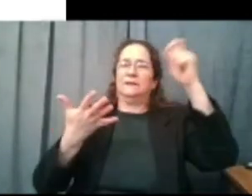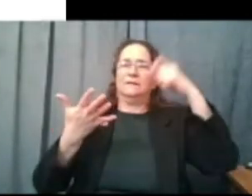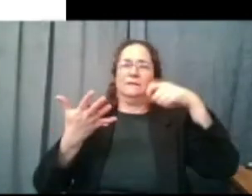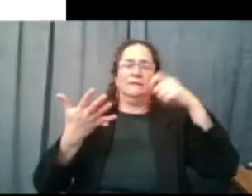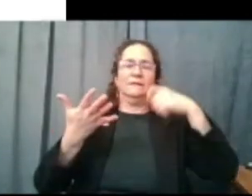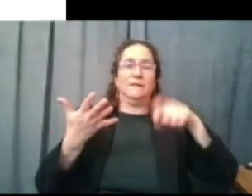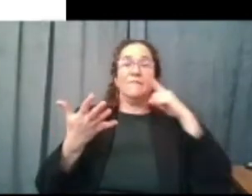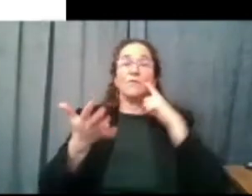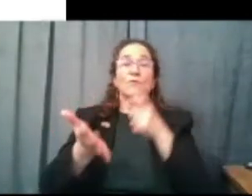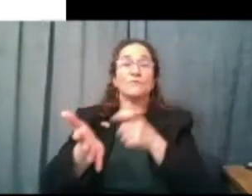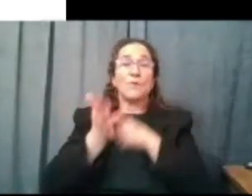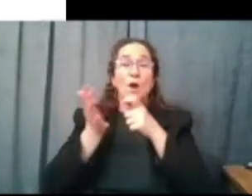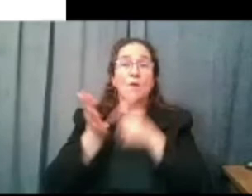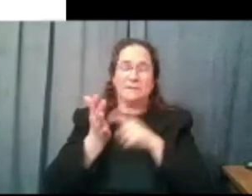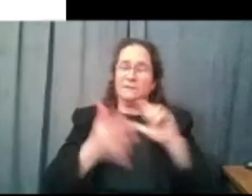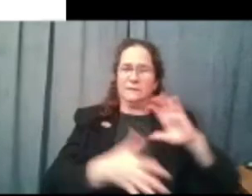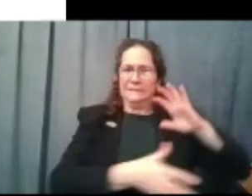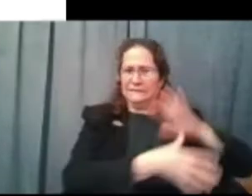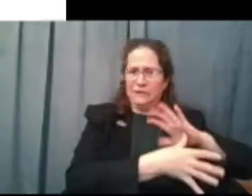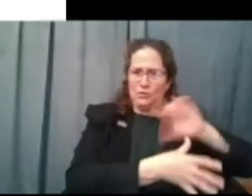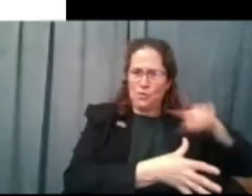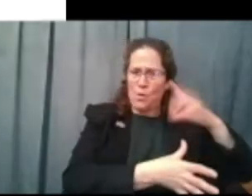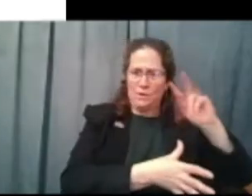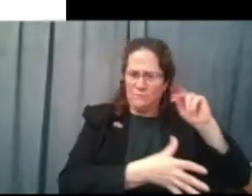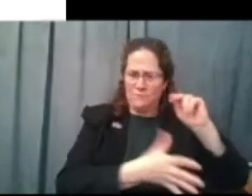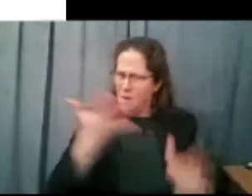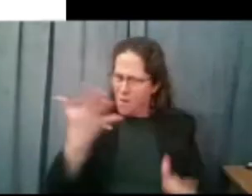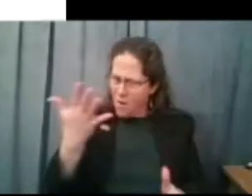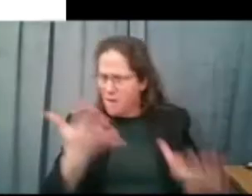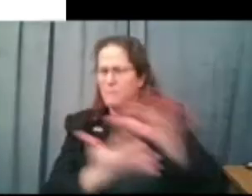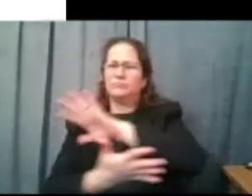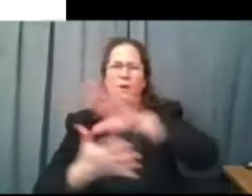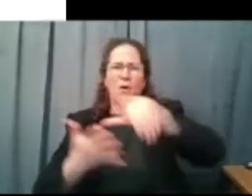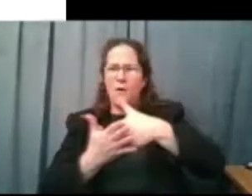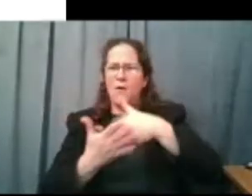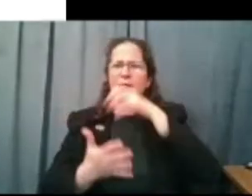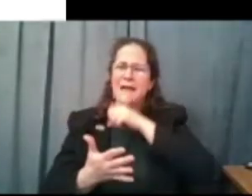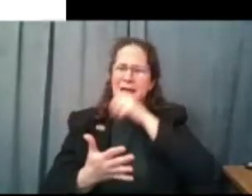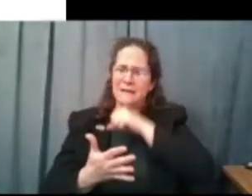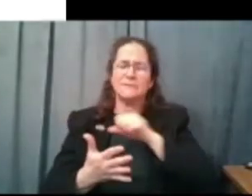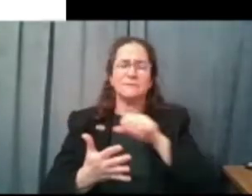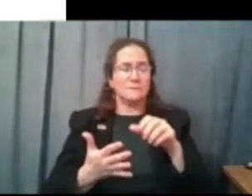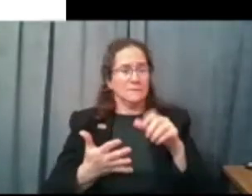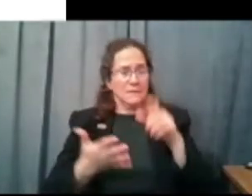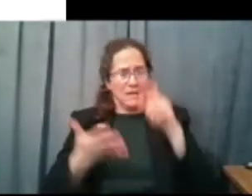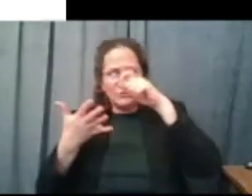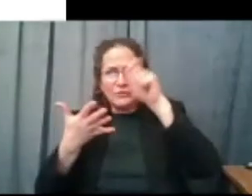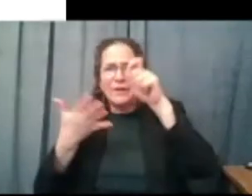not just seniors, but that all kids, especially in high school that they have a checklist available.